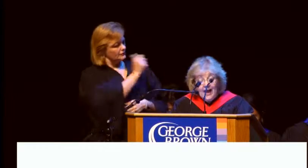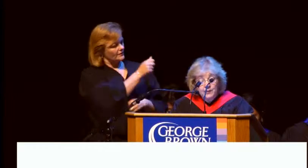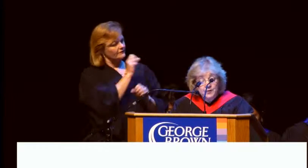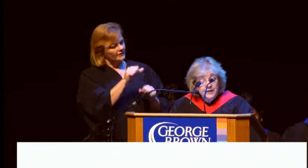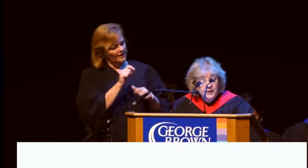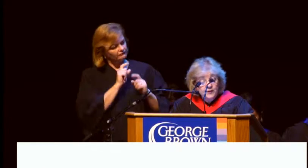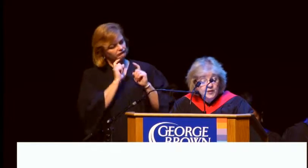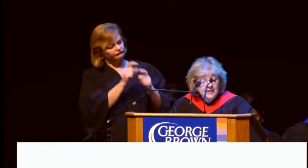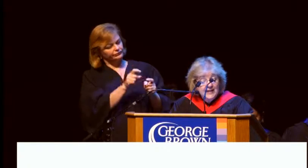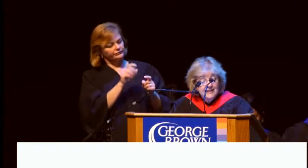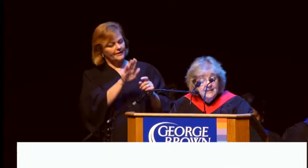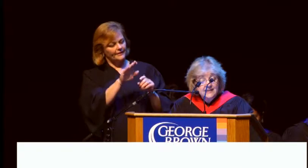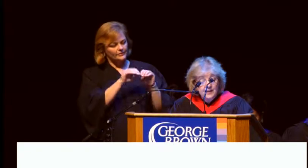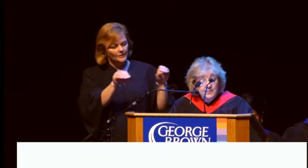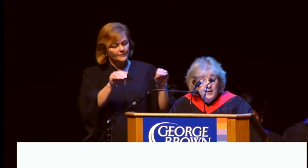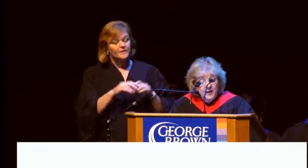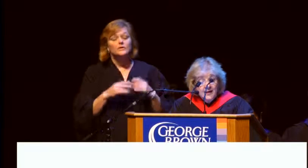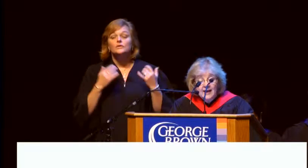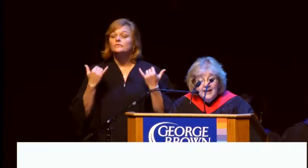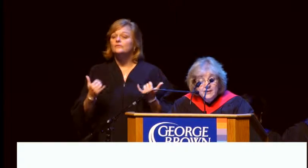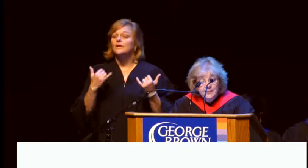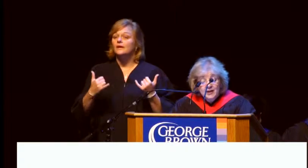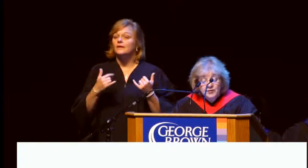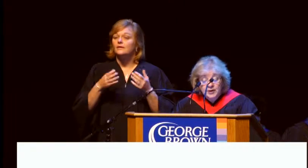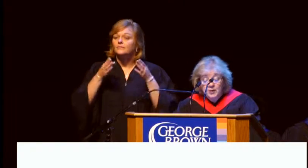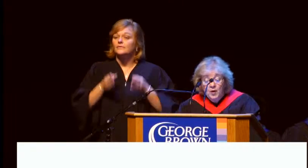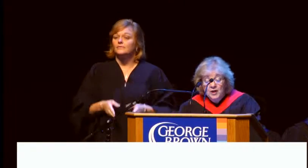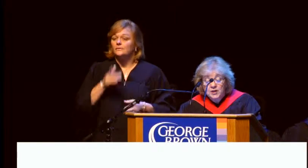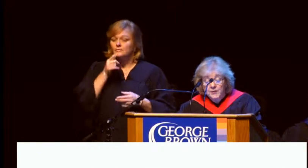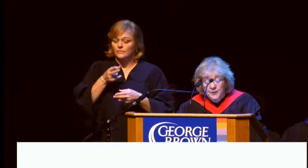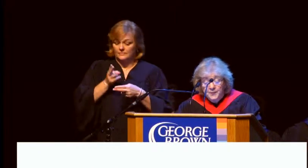OUR READER FOR TODAY'S CEREMONY IS PATRICK KWOK-CHOON.